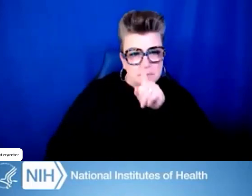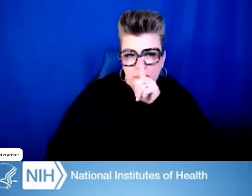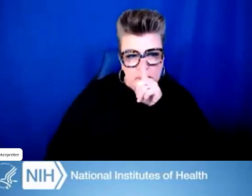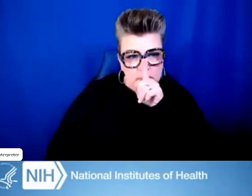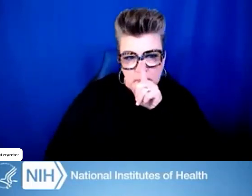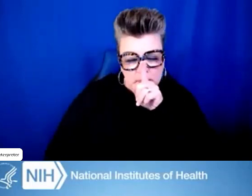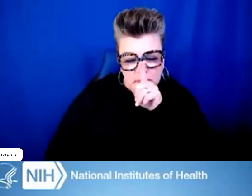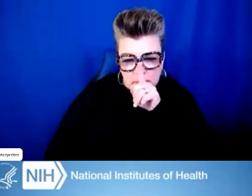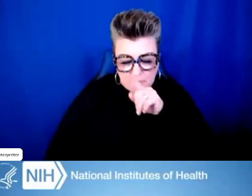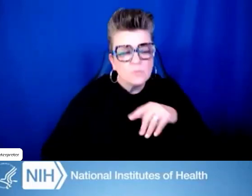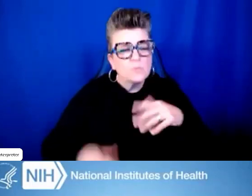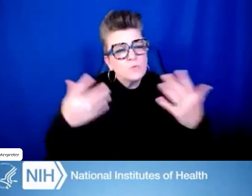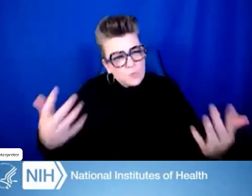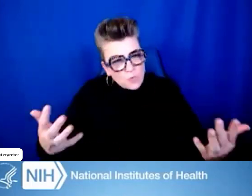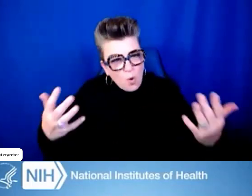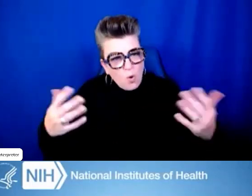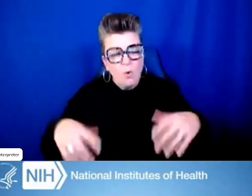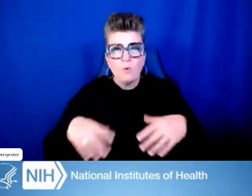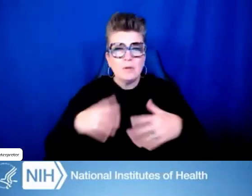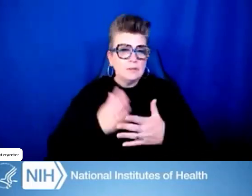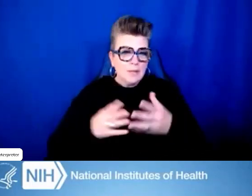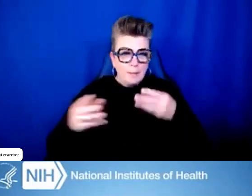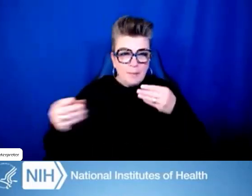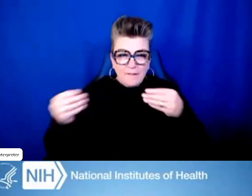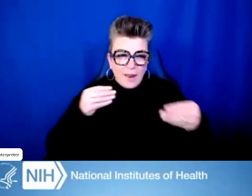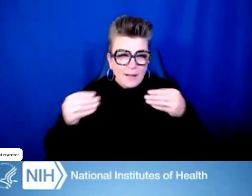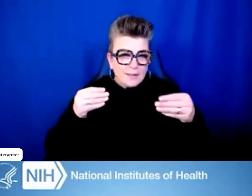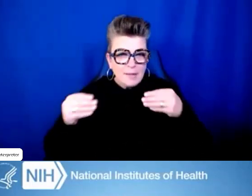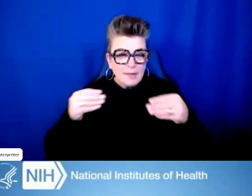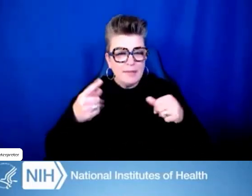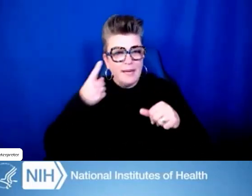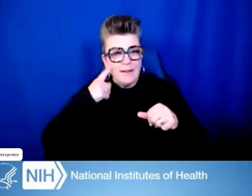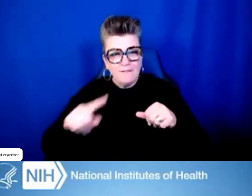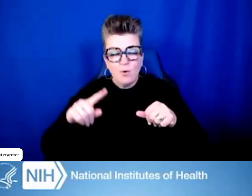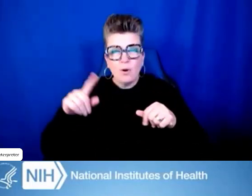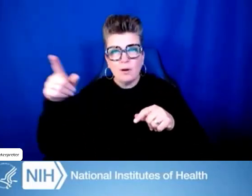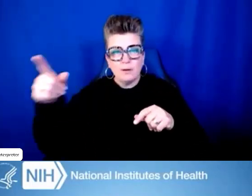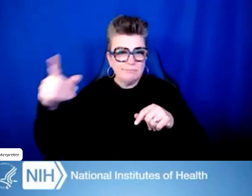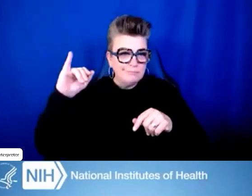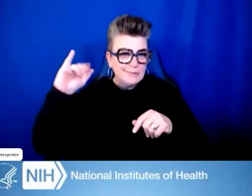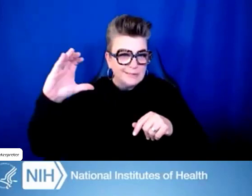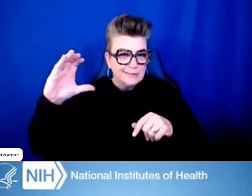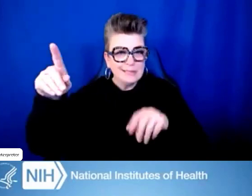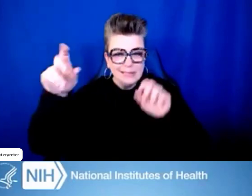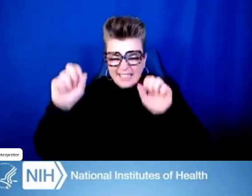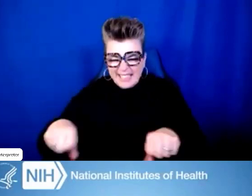So there is, I think, some flexibility for institutions to actually determine who should fulfill this role for their projects